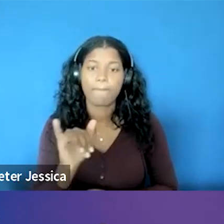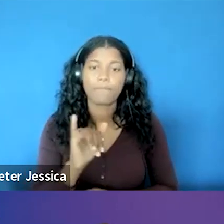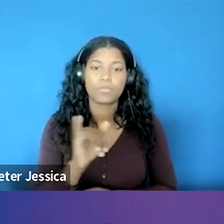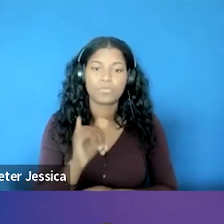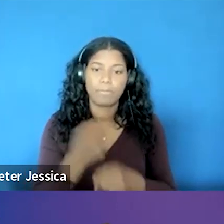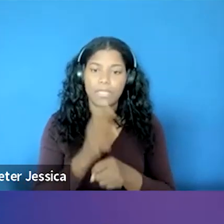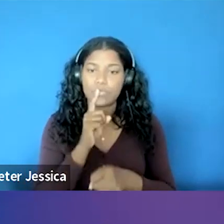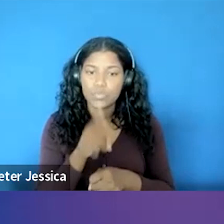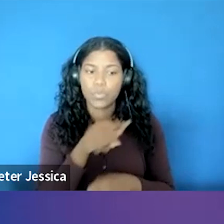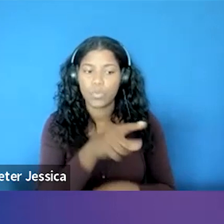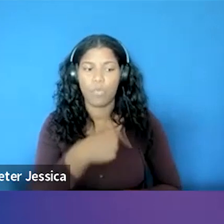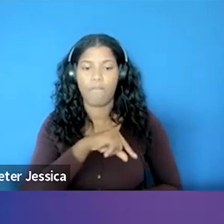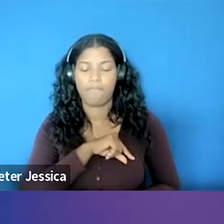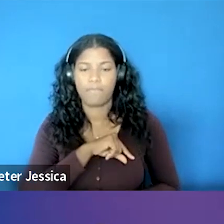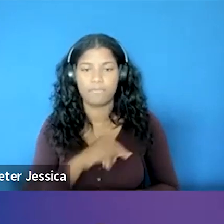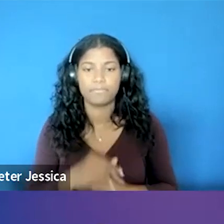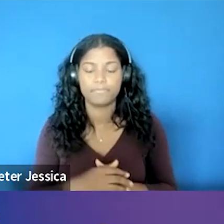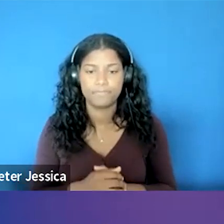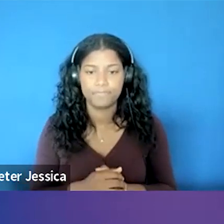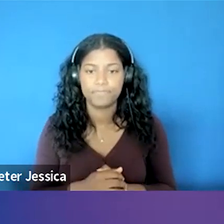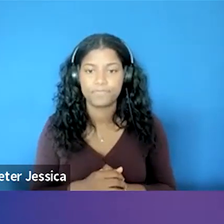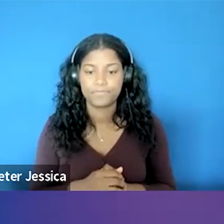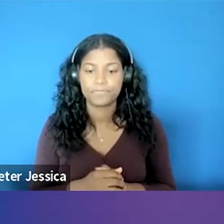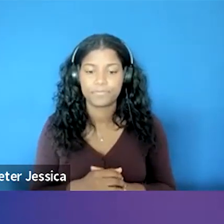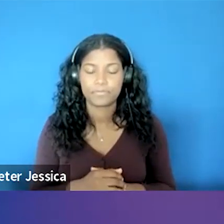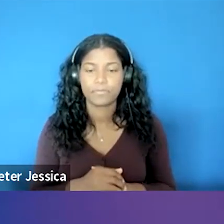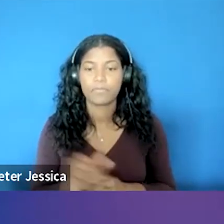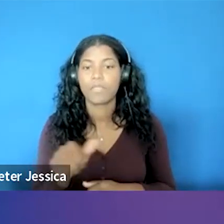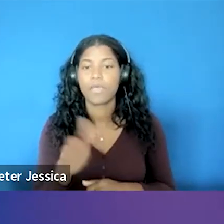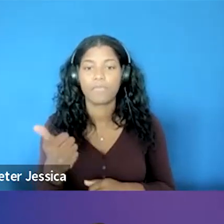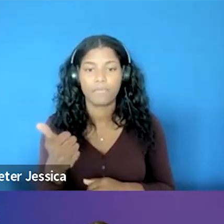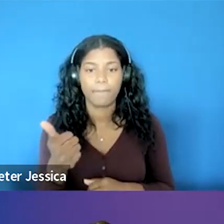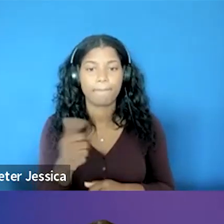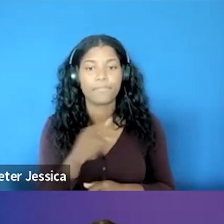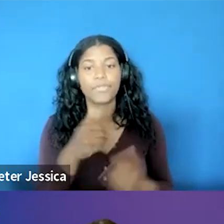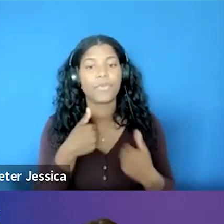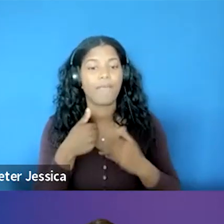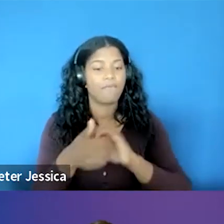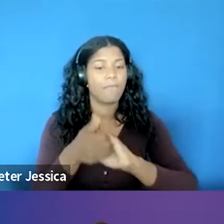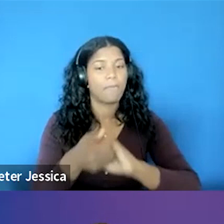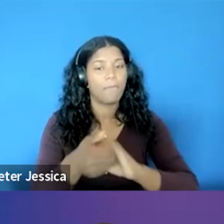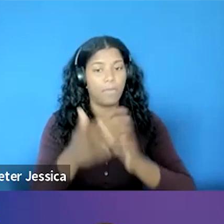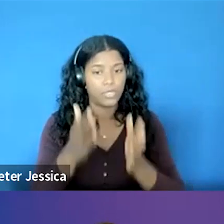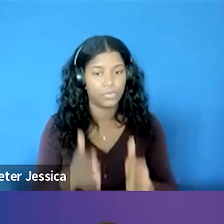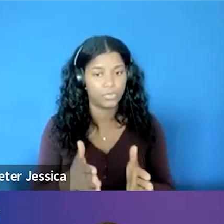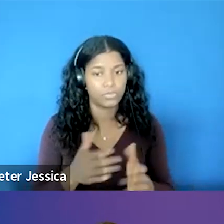Along with that just to follow up a couple of other additional details. You'll have a partner that you'll work with, so you don't have to change fields,